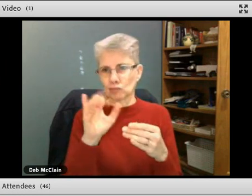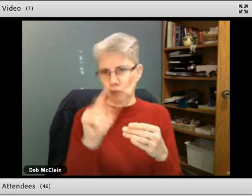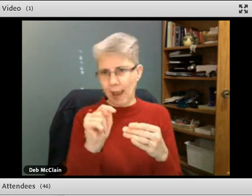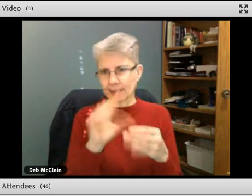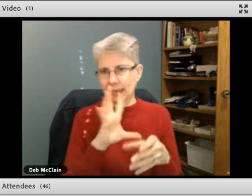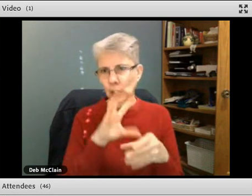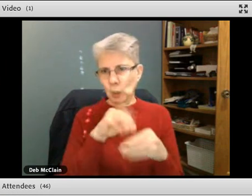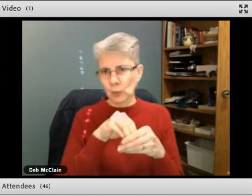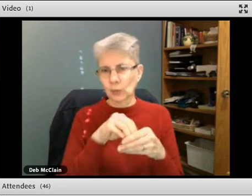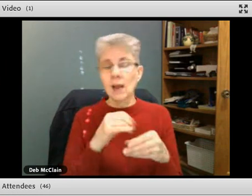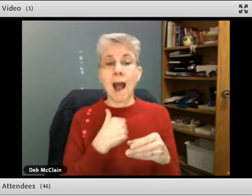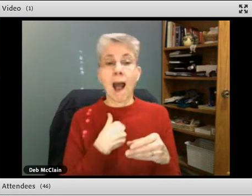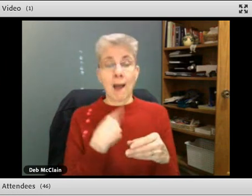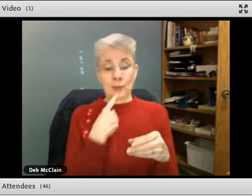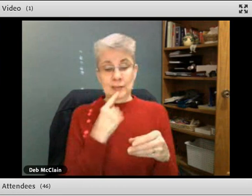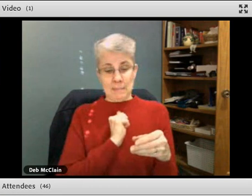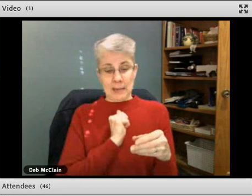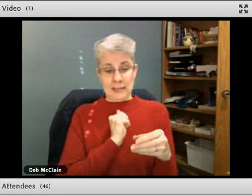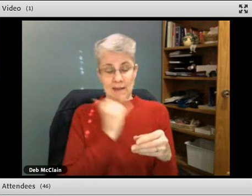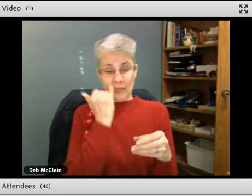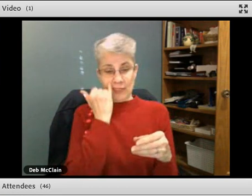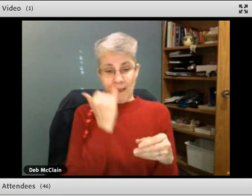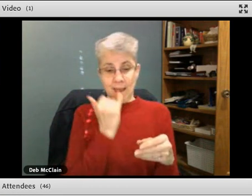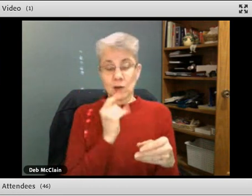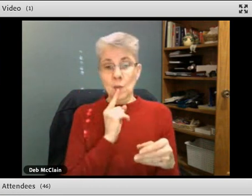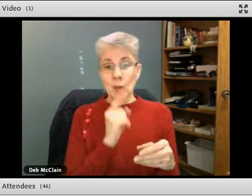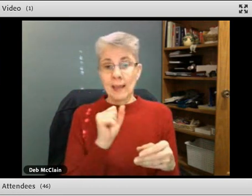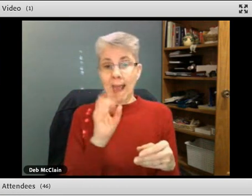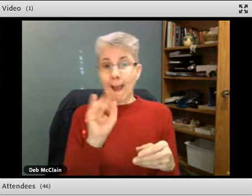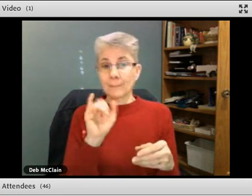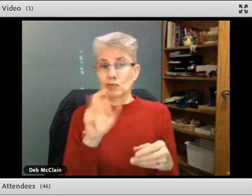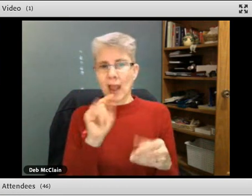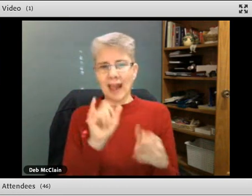is really just kind of a more academic term for a summary.